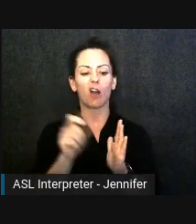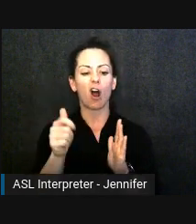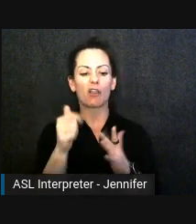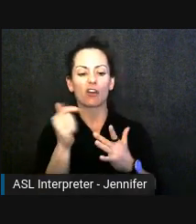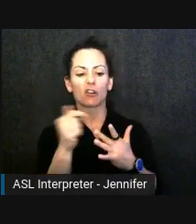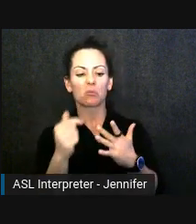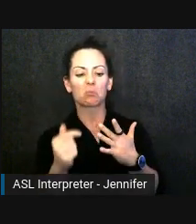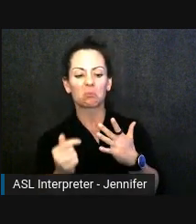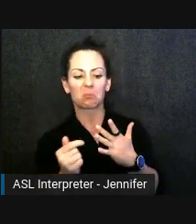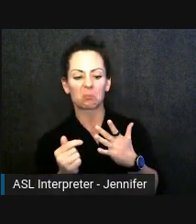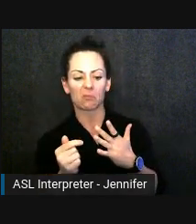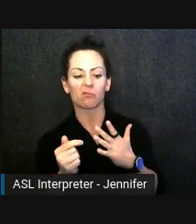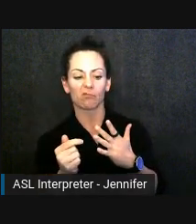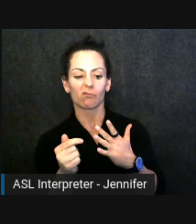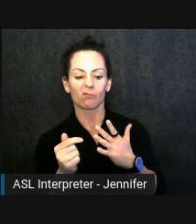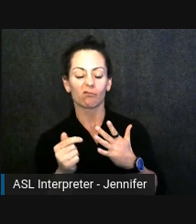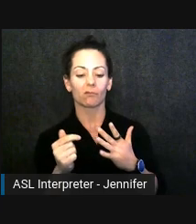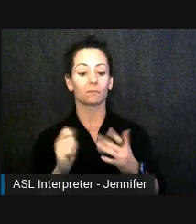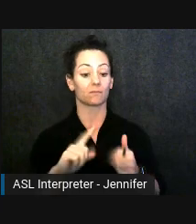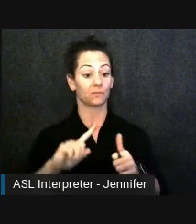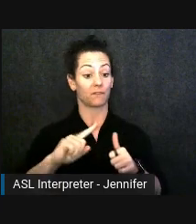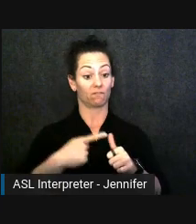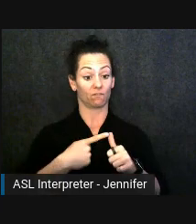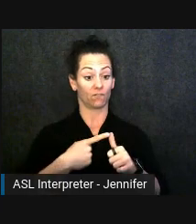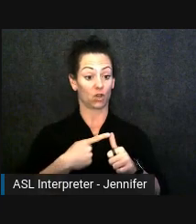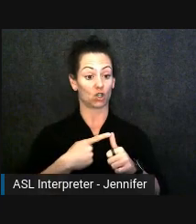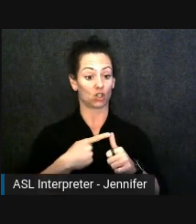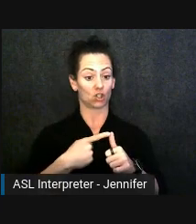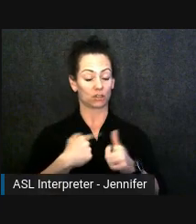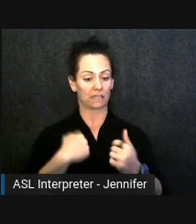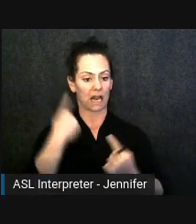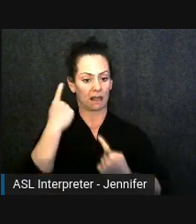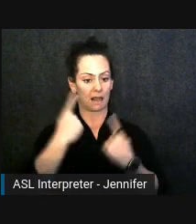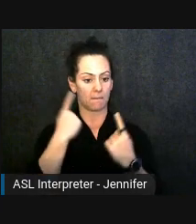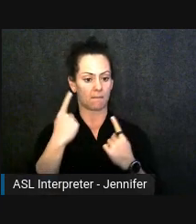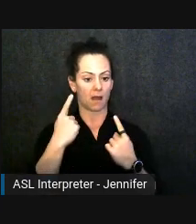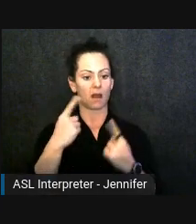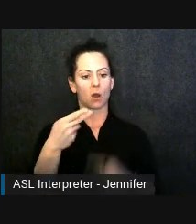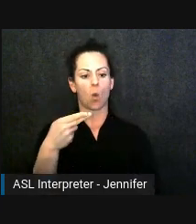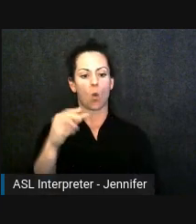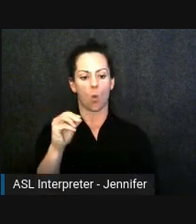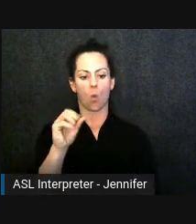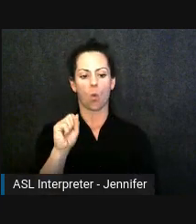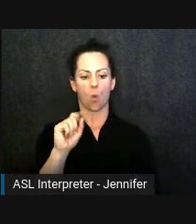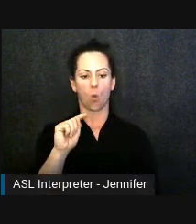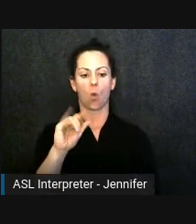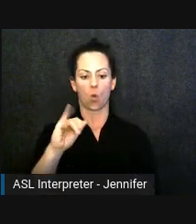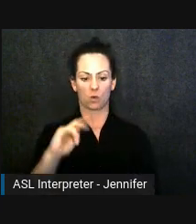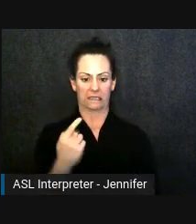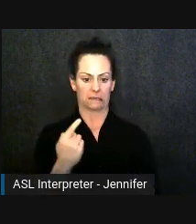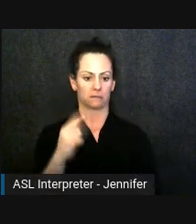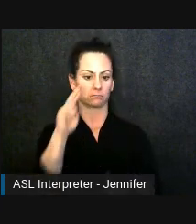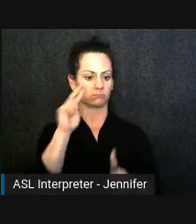I like to think about it first and foremost from a hosting perspective. Why? Because everything is hosted somewhere.